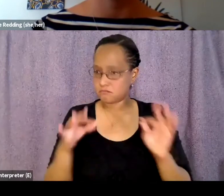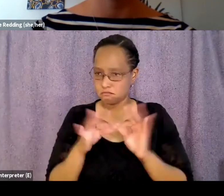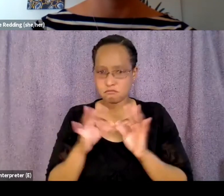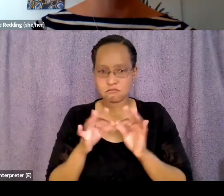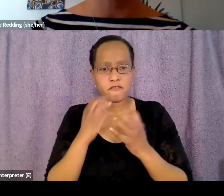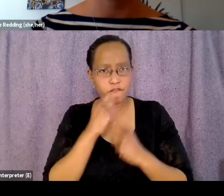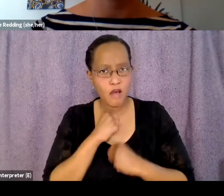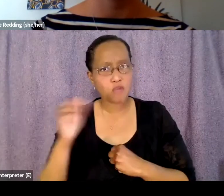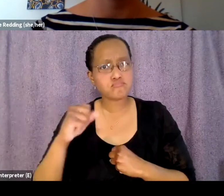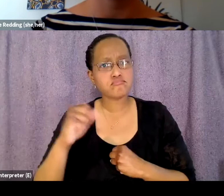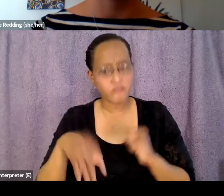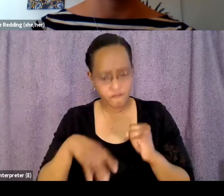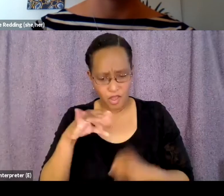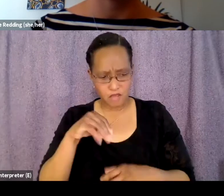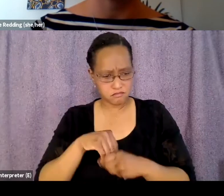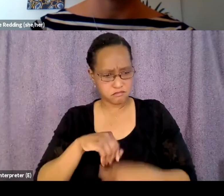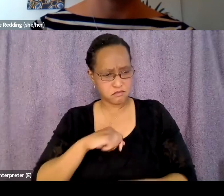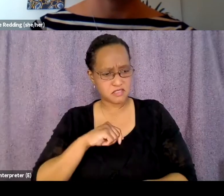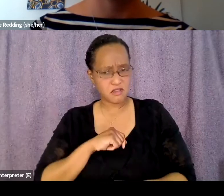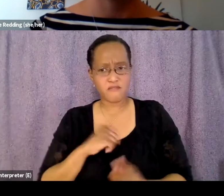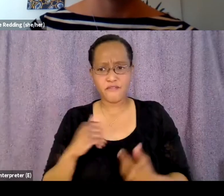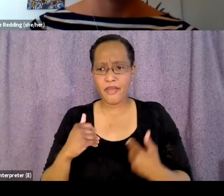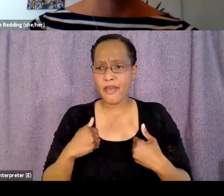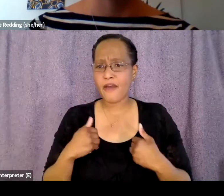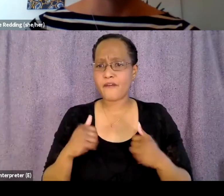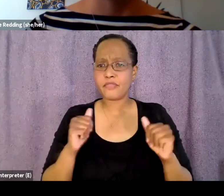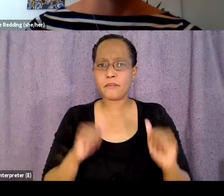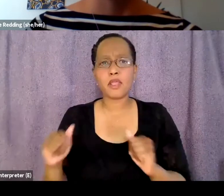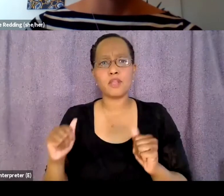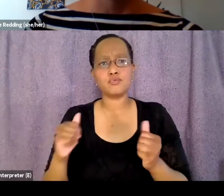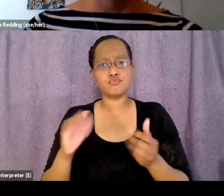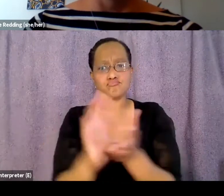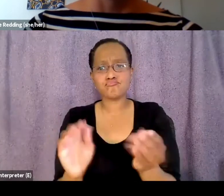within you the chance to tell her story and fight for yourself.